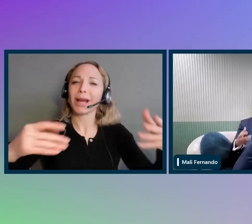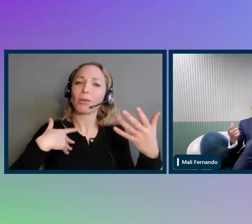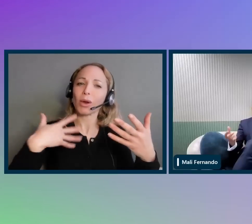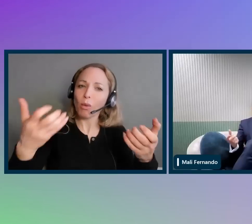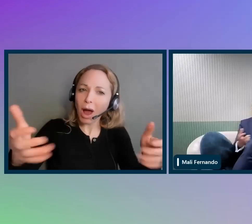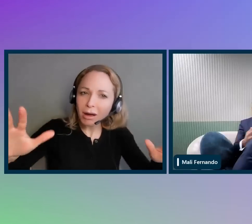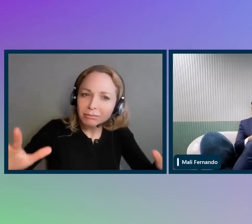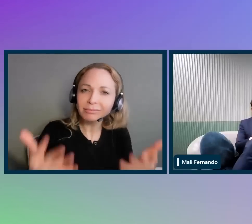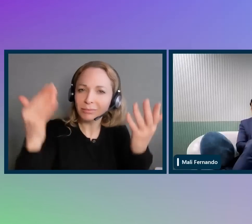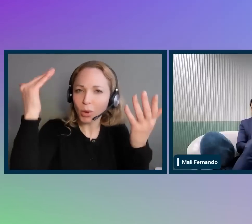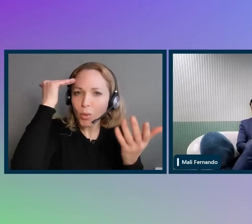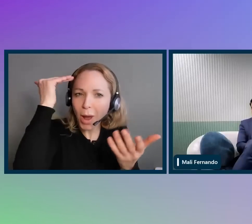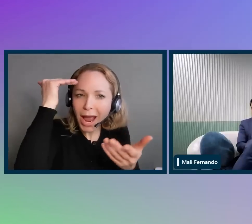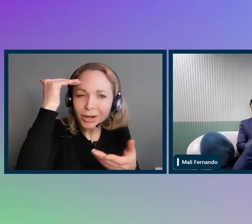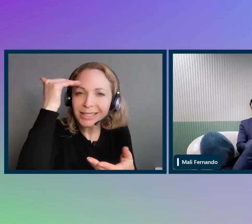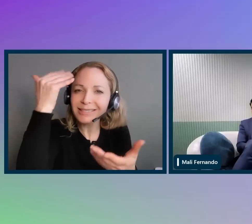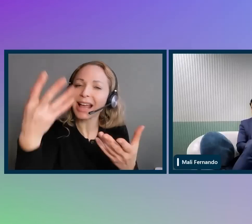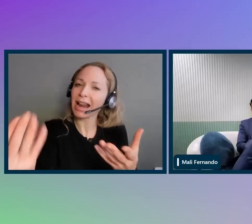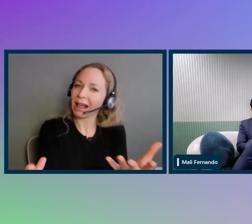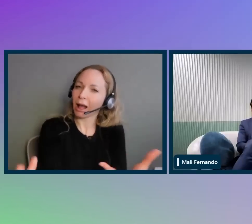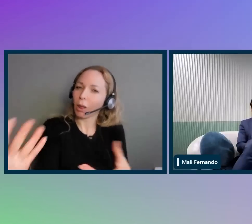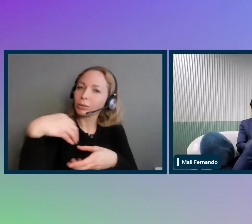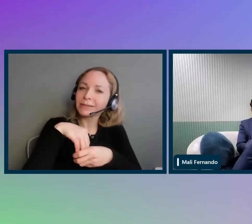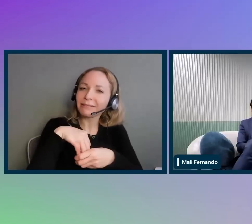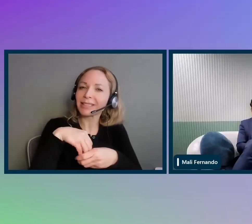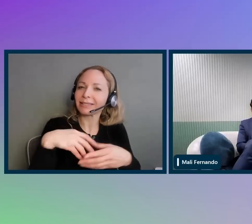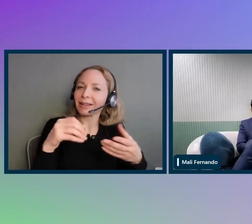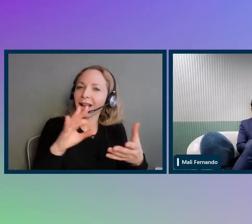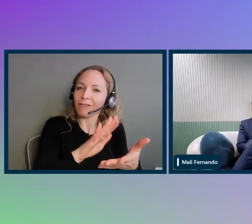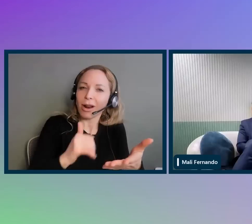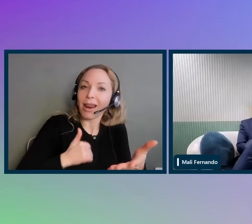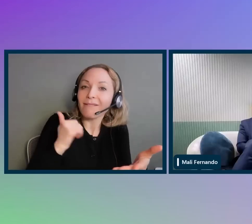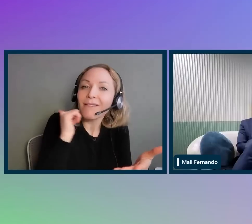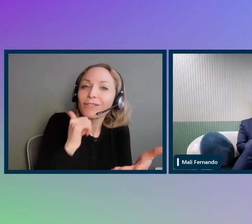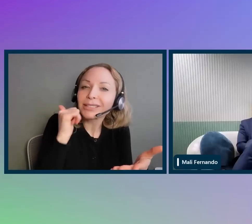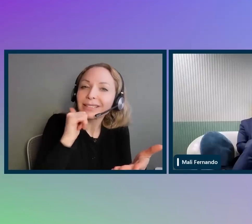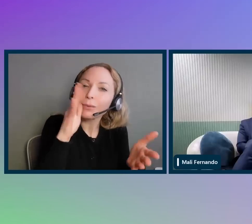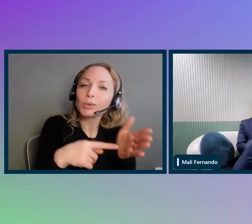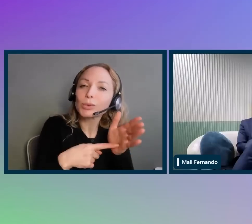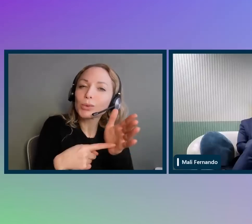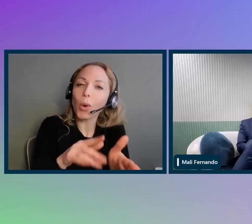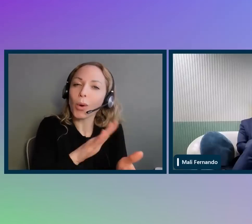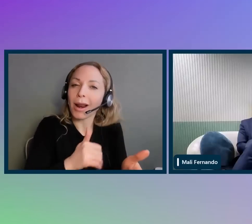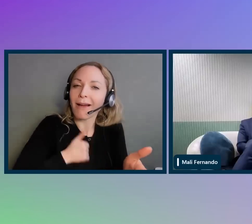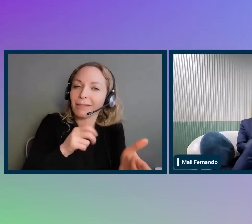Some of the other things we're doing, and some of these are close to my heart, personally, we're getting involved with schools.